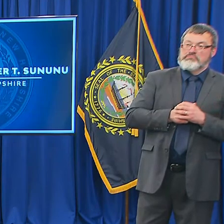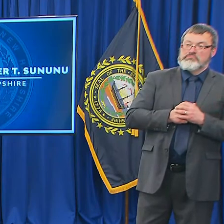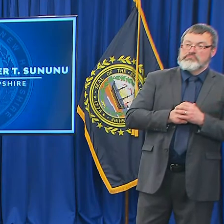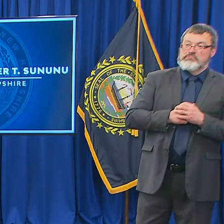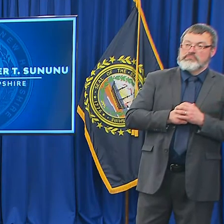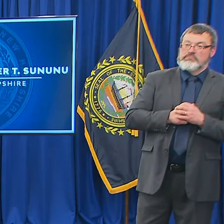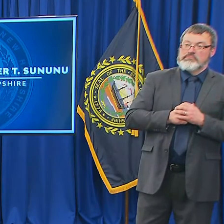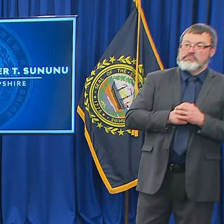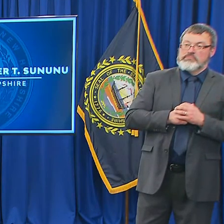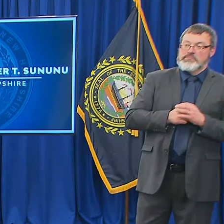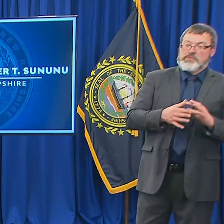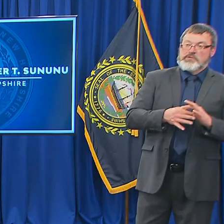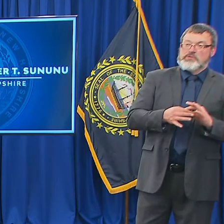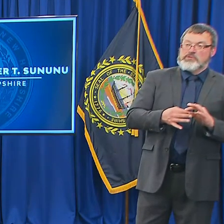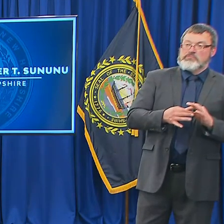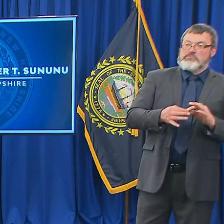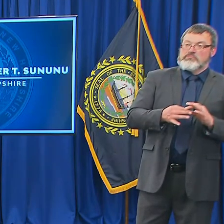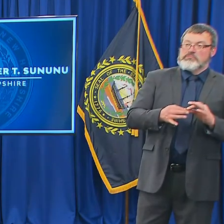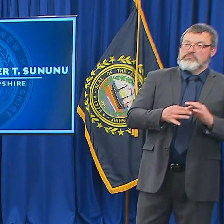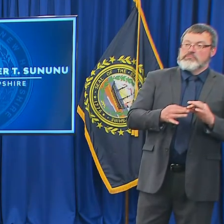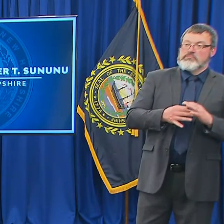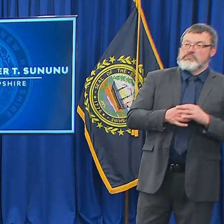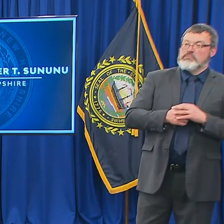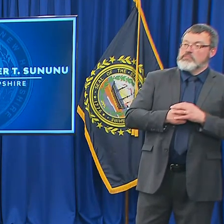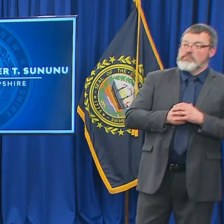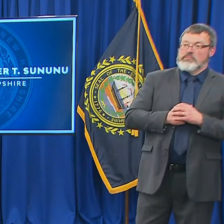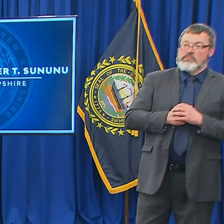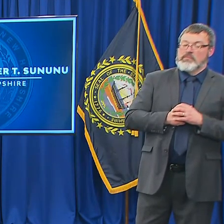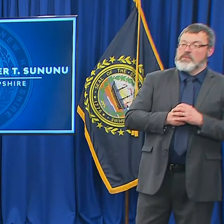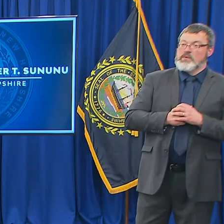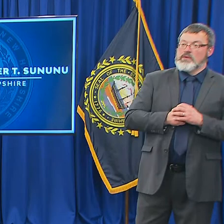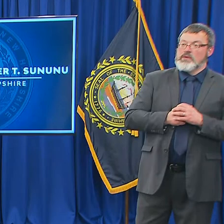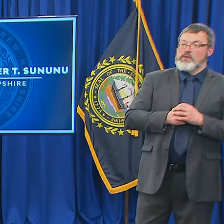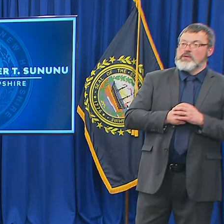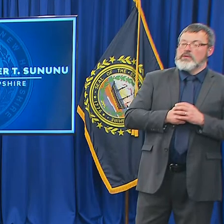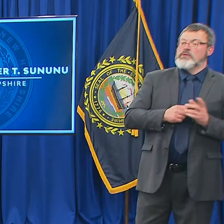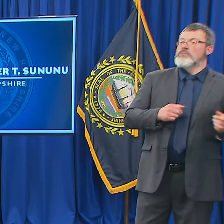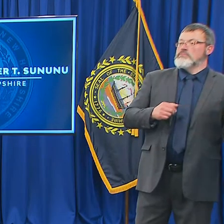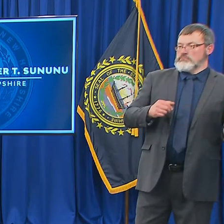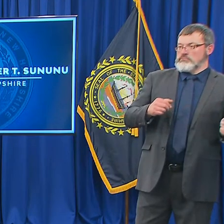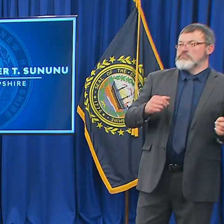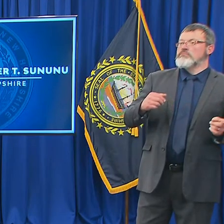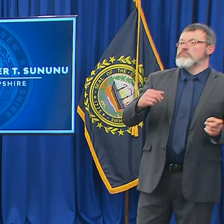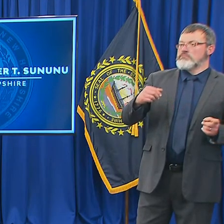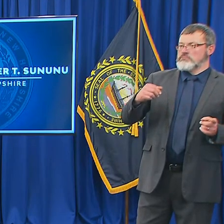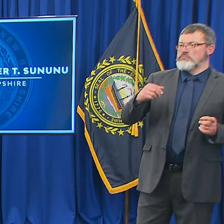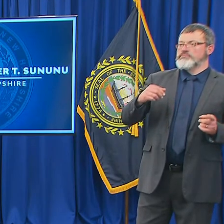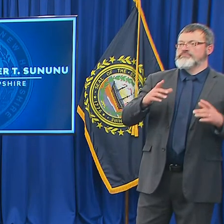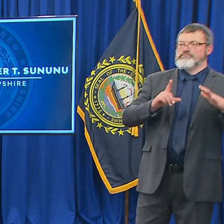I think 15 degree weather is going to drive people inside frankly and that's kind of the reality of the season we're in.